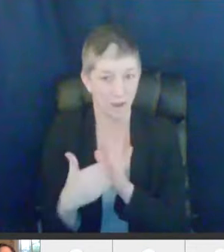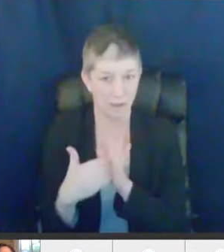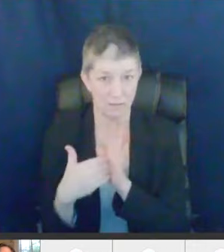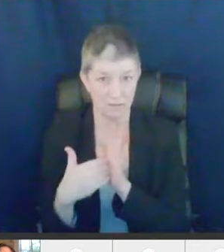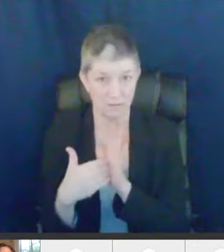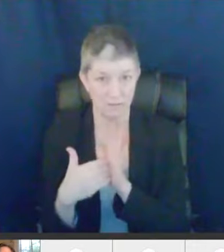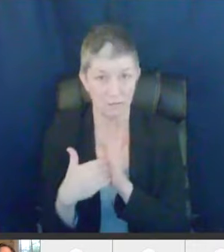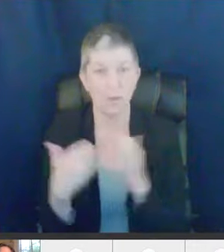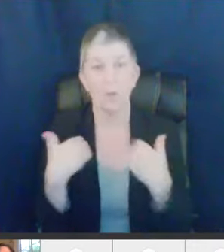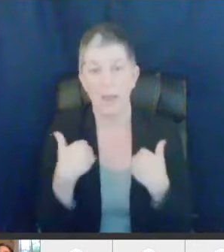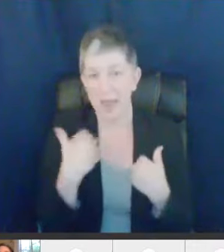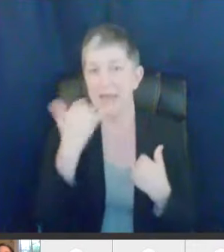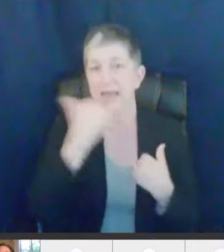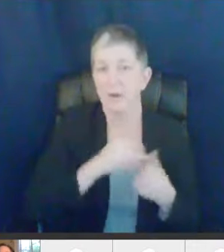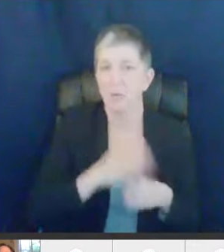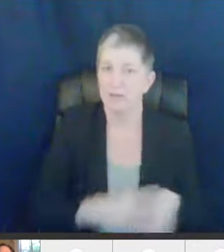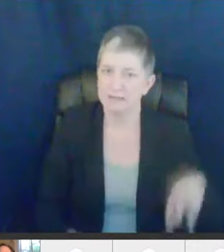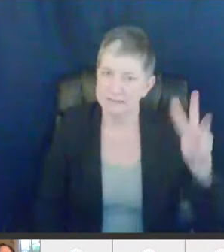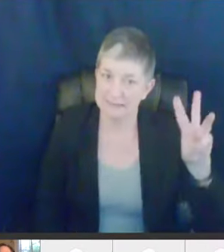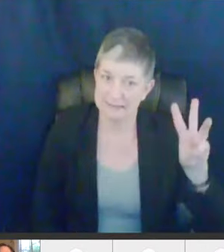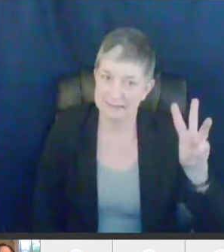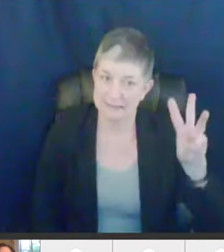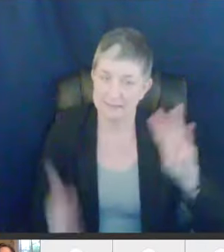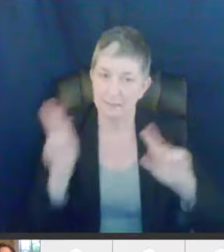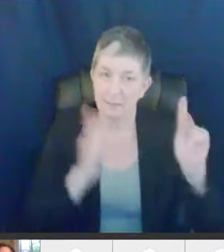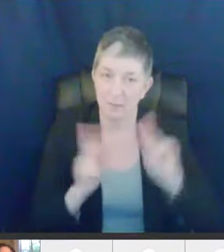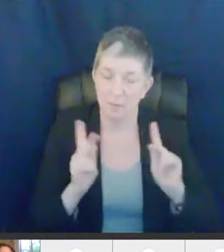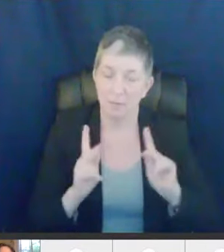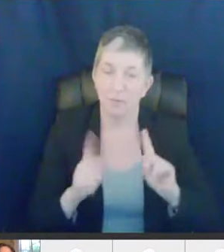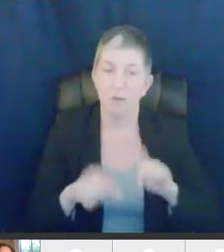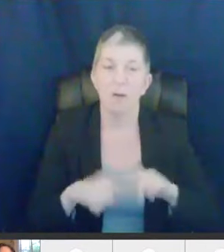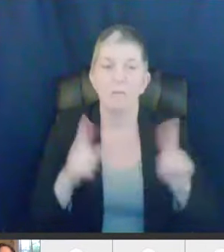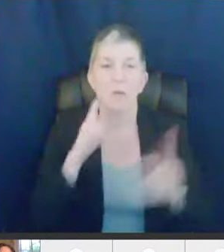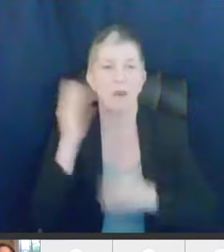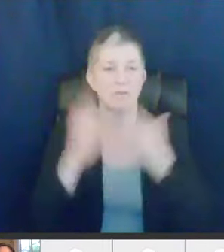error on six people but we have a process in place now to prevent that